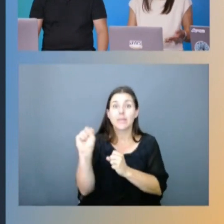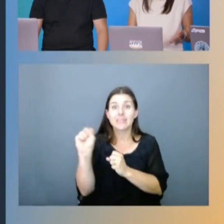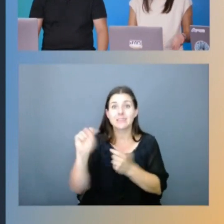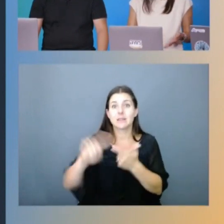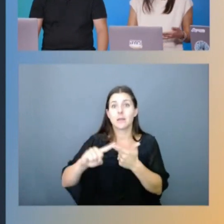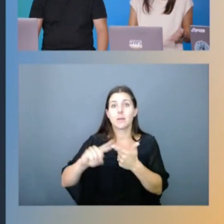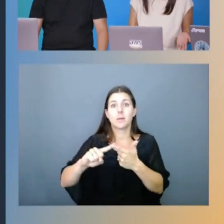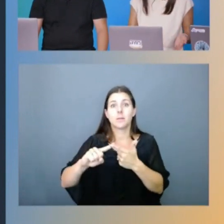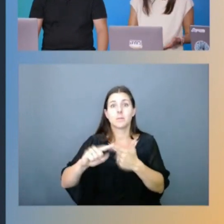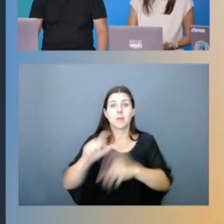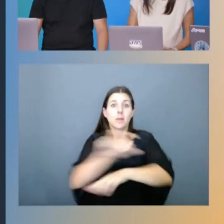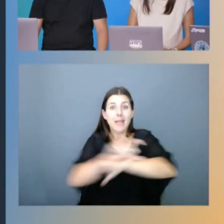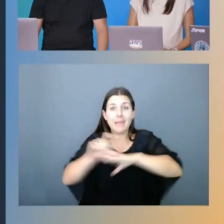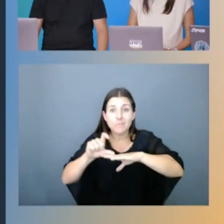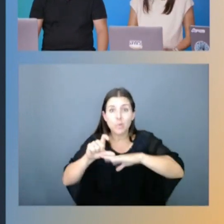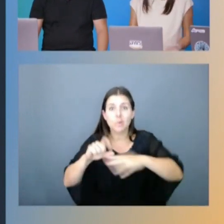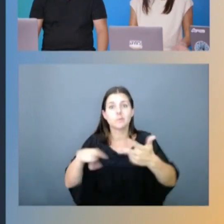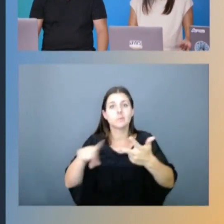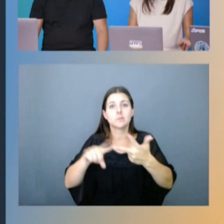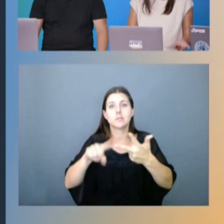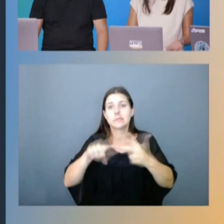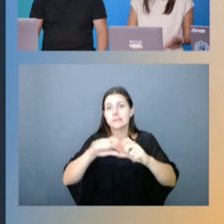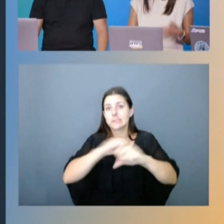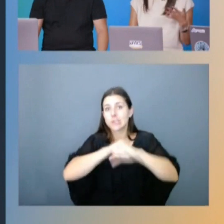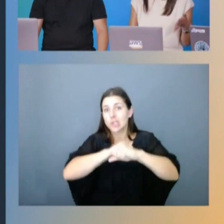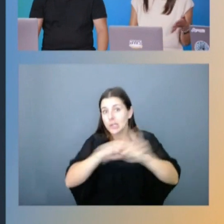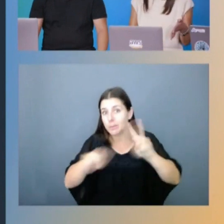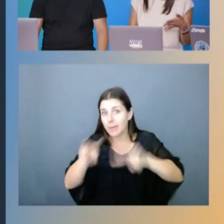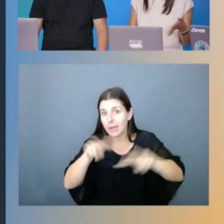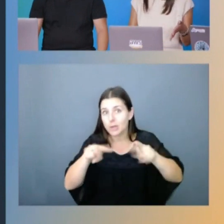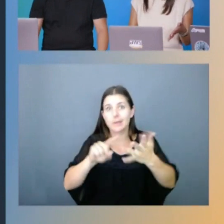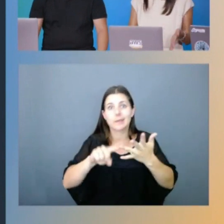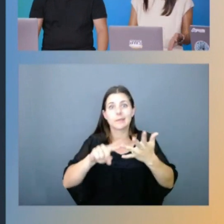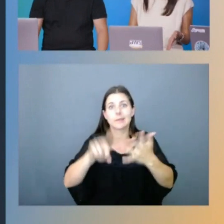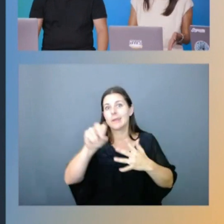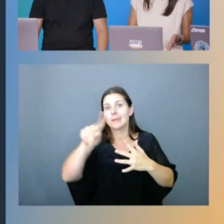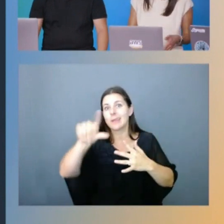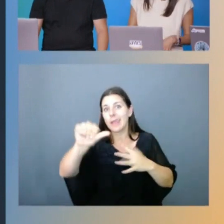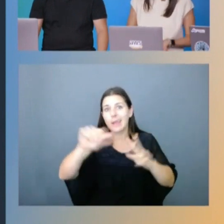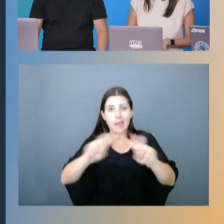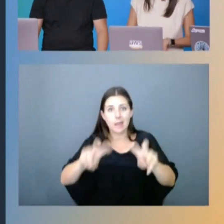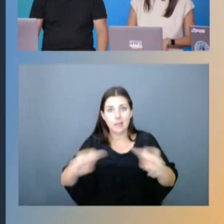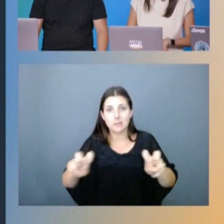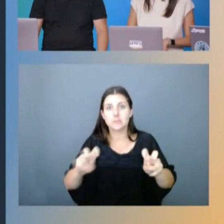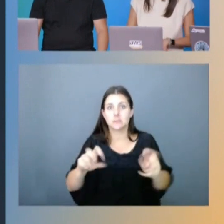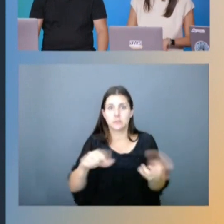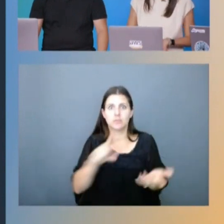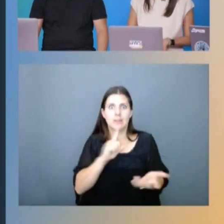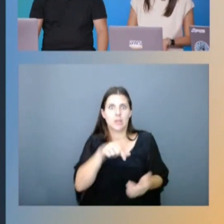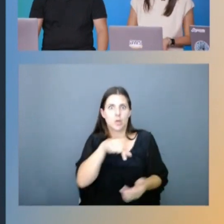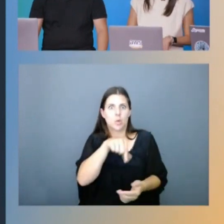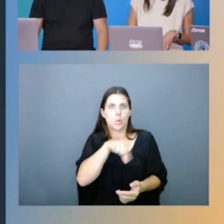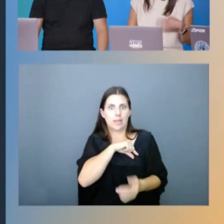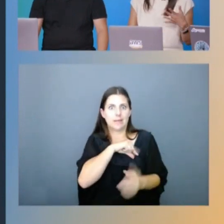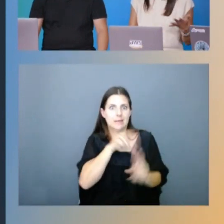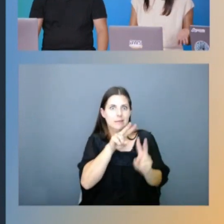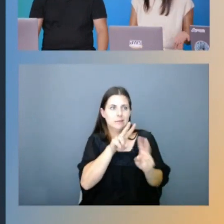security, monitoring, data and analytics. These are partners that are running quality assurance on their software and providing support